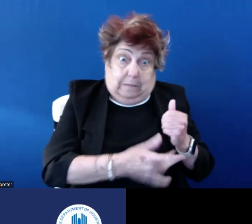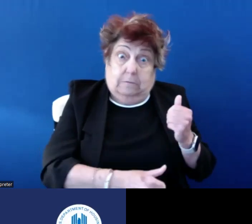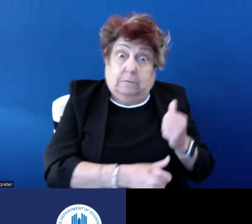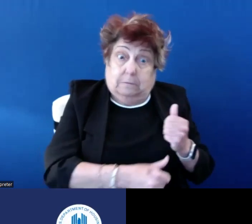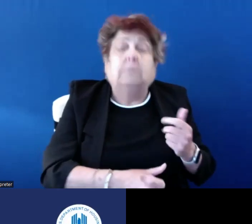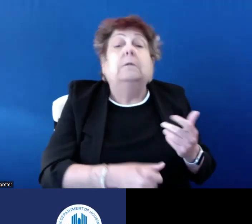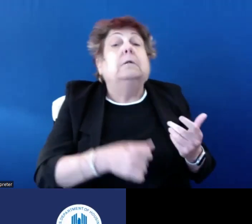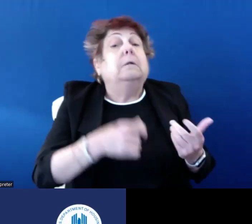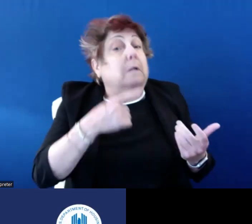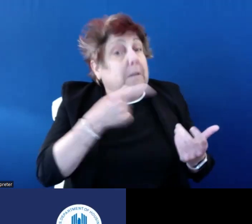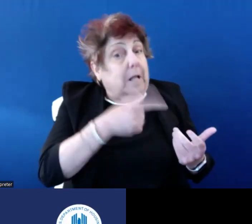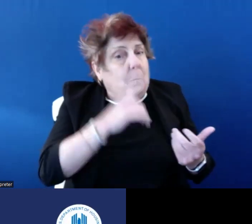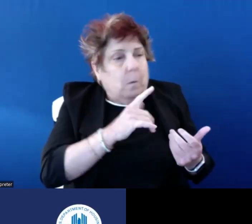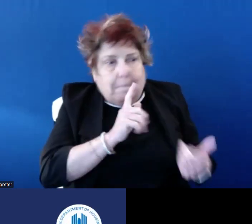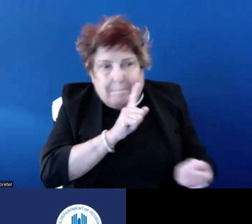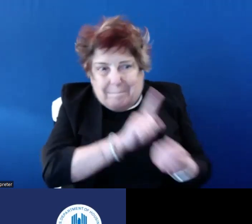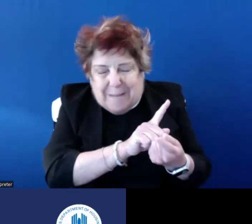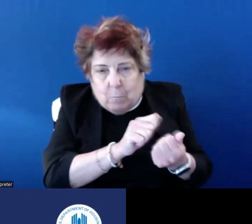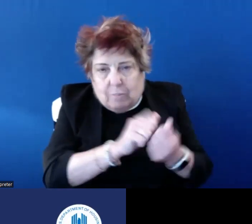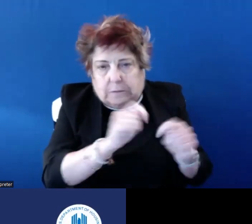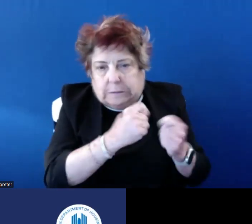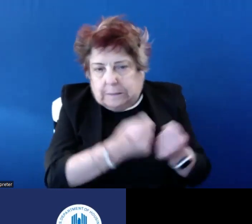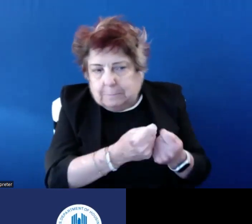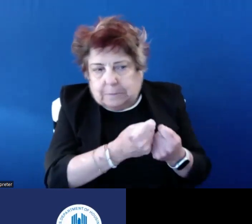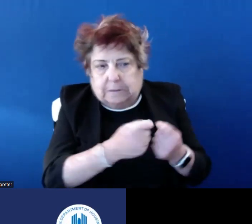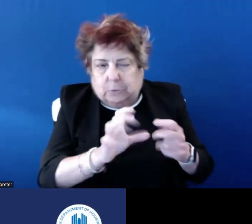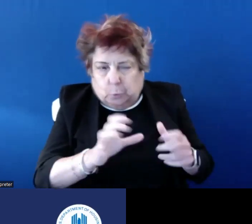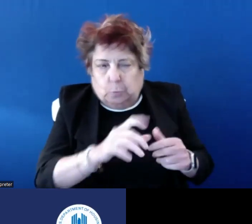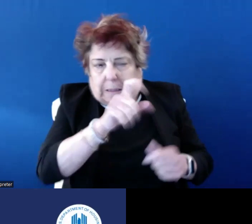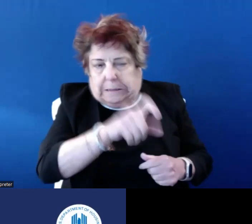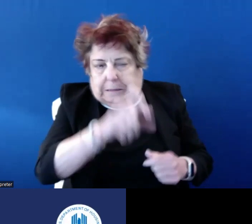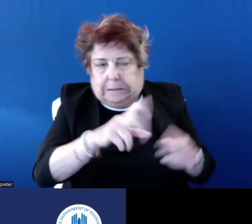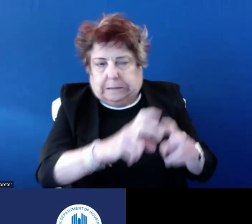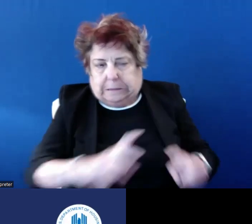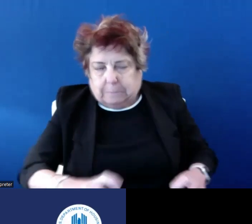Get a lay of the land, of the items